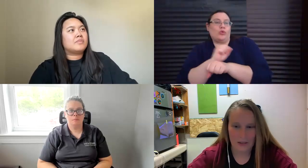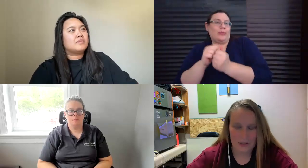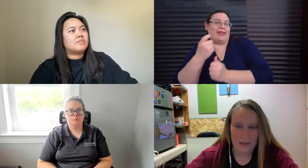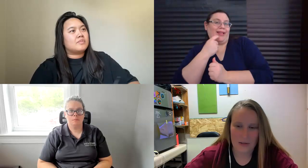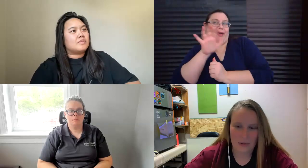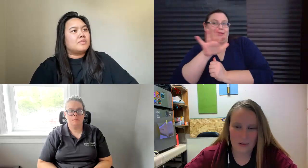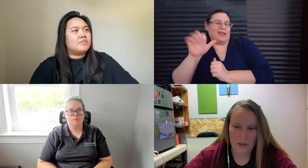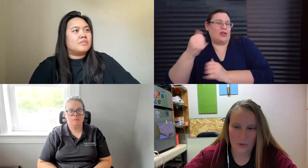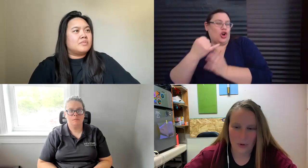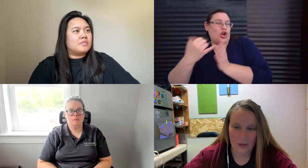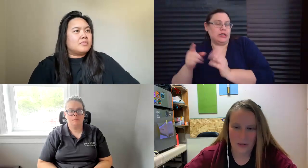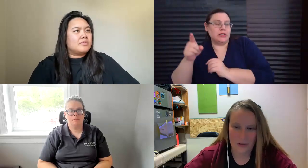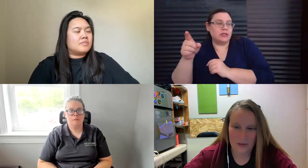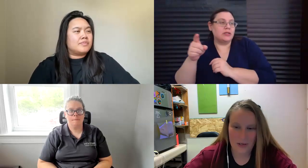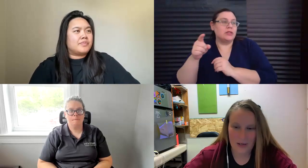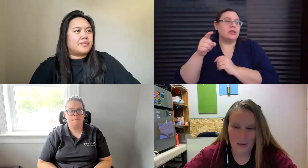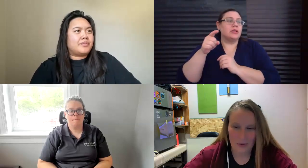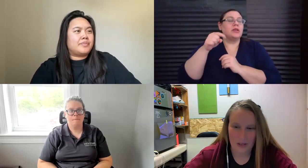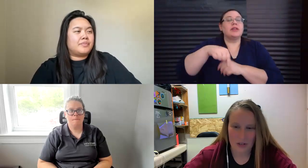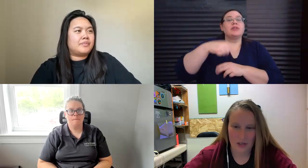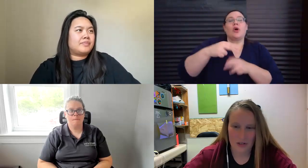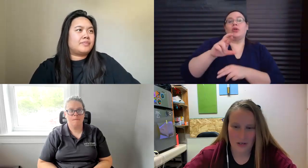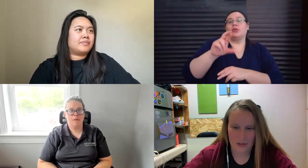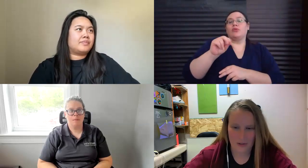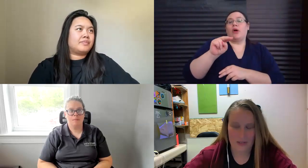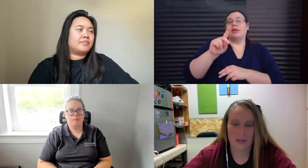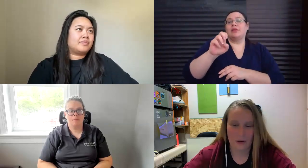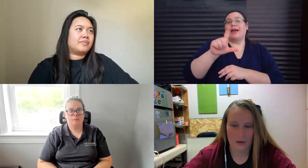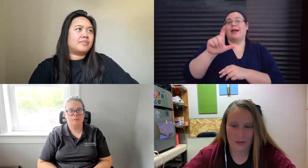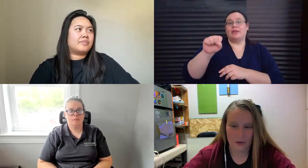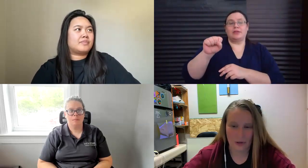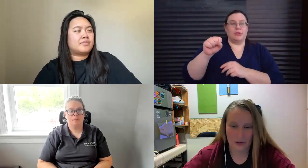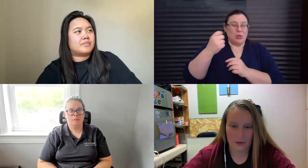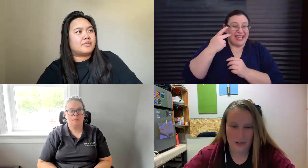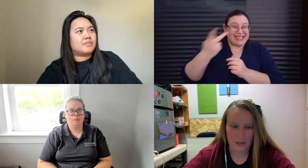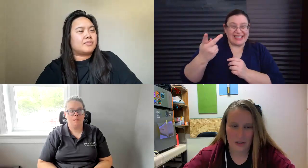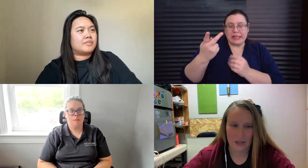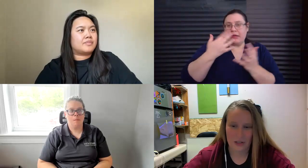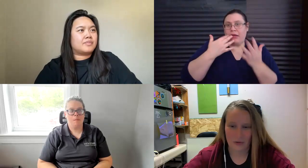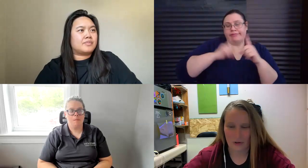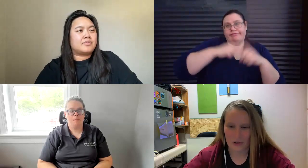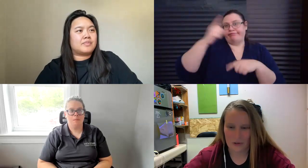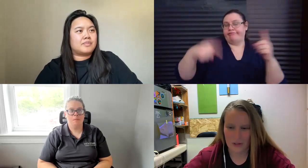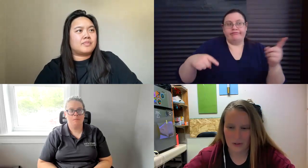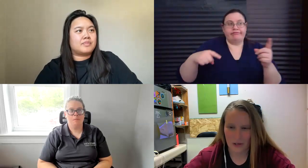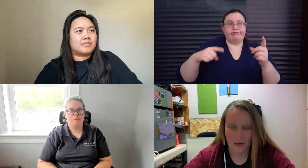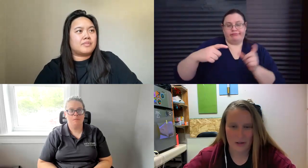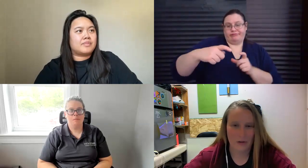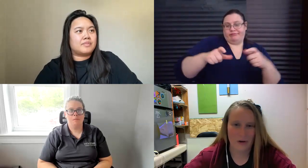And these are rondelles. They change different colors in the light.